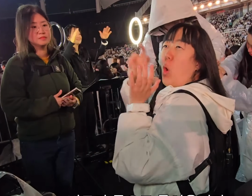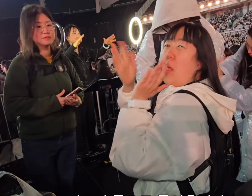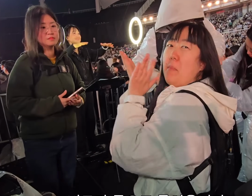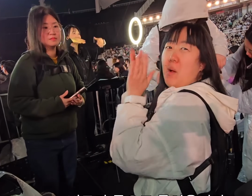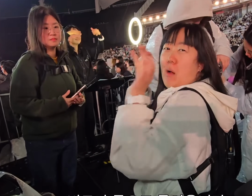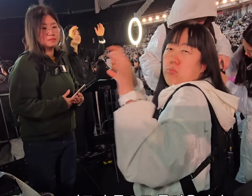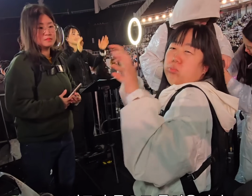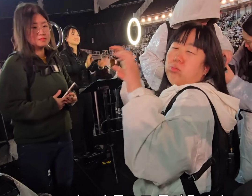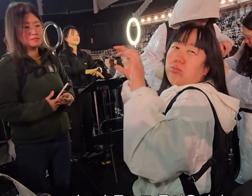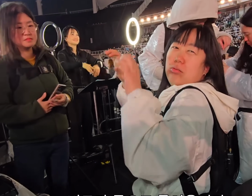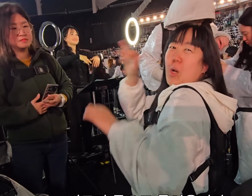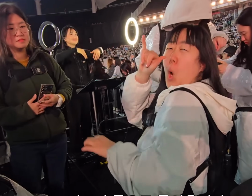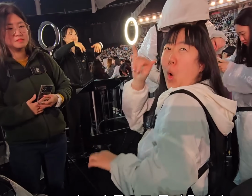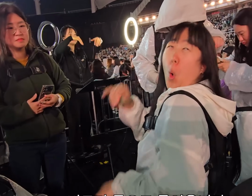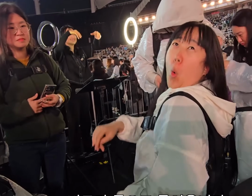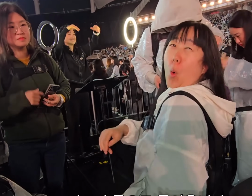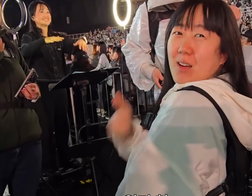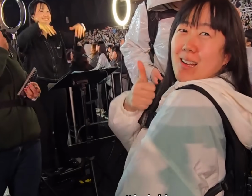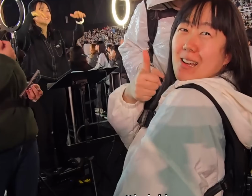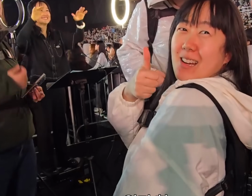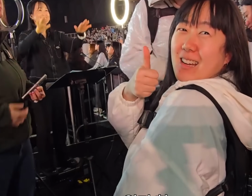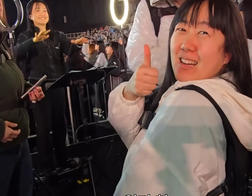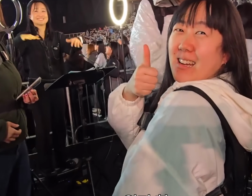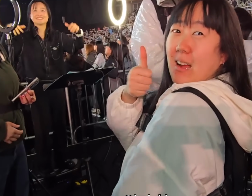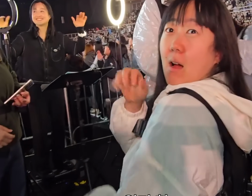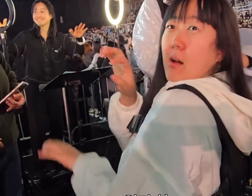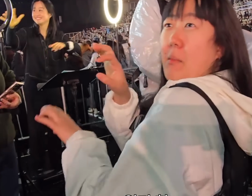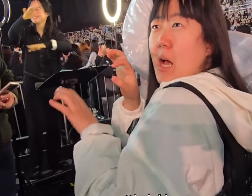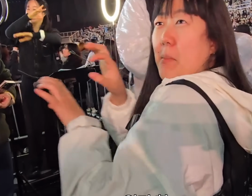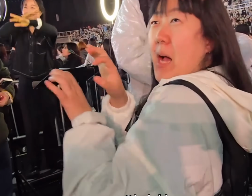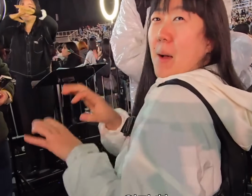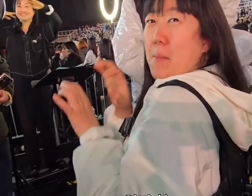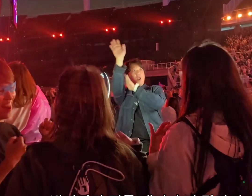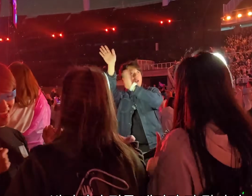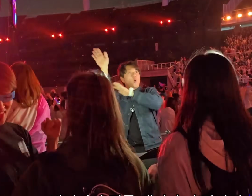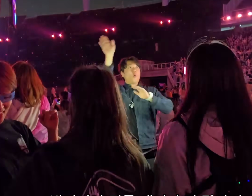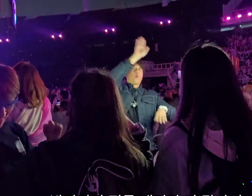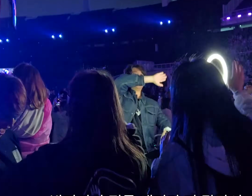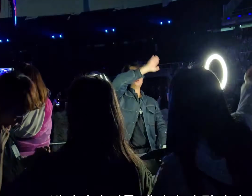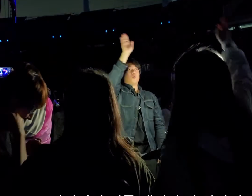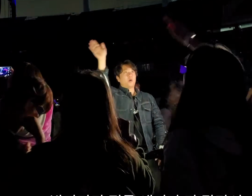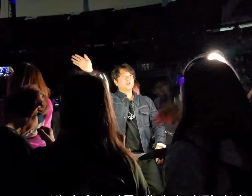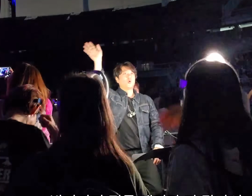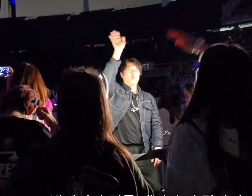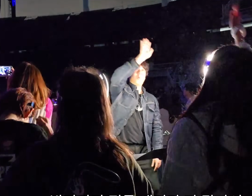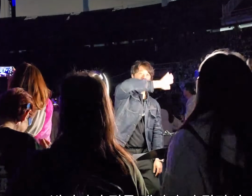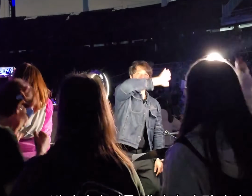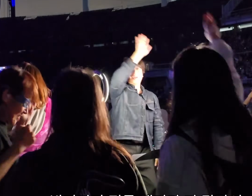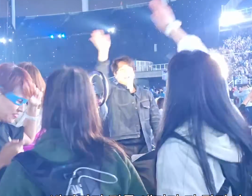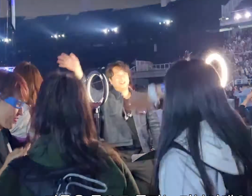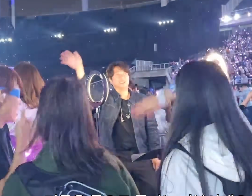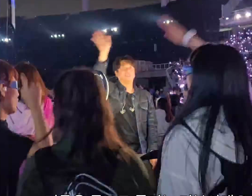I feel the beat through my body—it’s surreal. Big thumbs up! 👍 Each rhythm had a different intensity